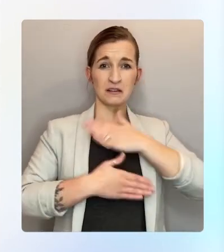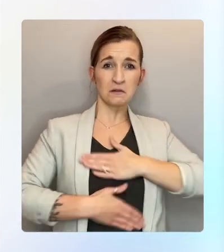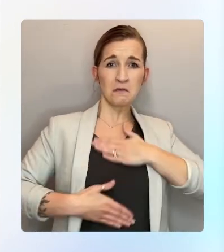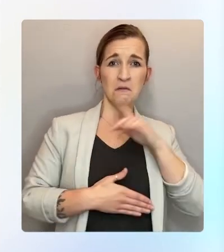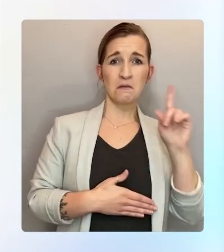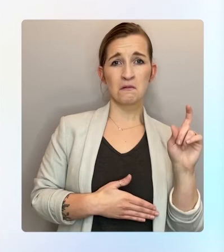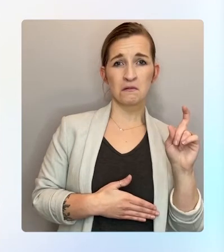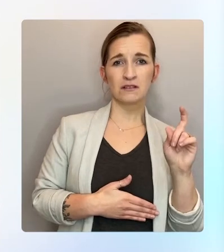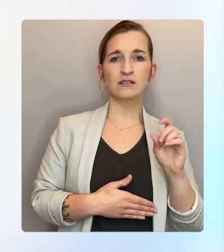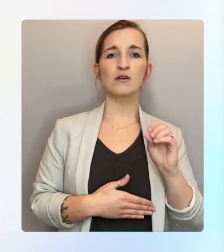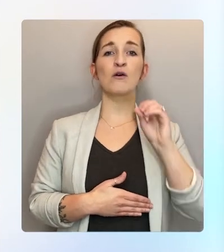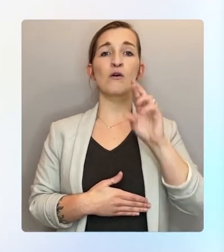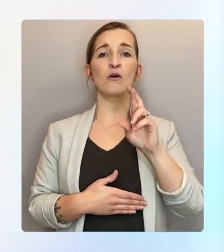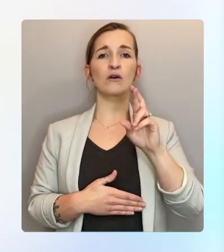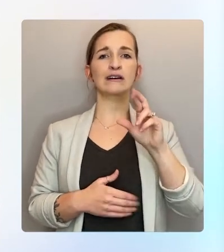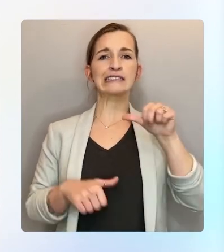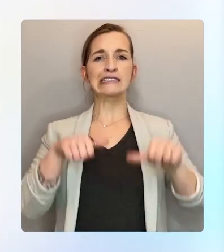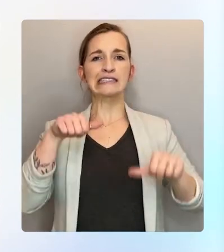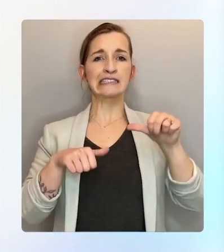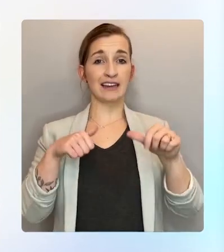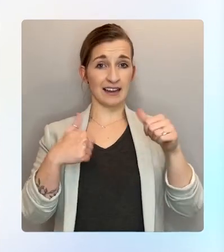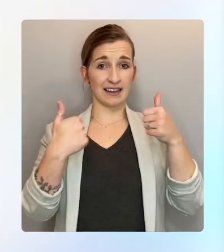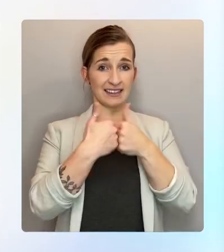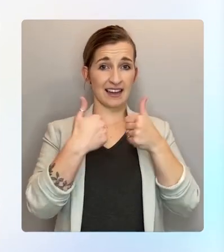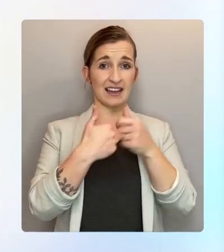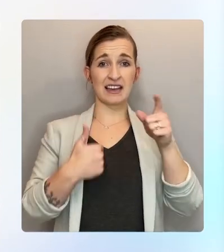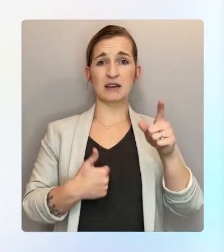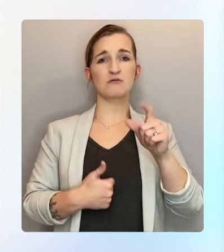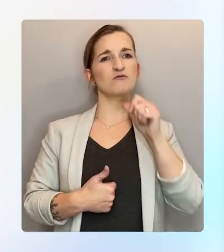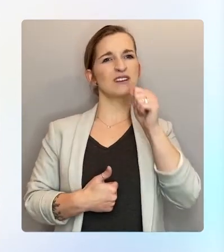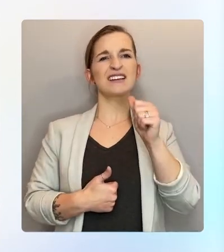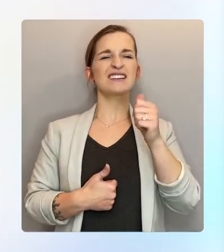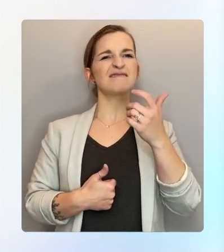or they're worried about a game not being worth the price.